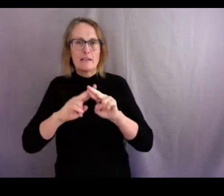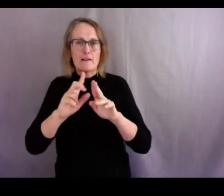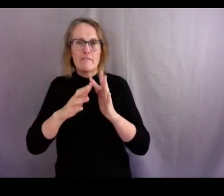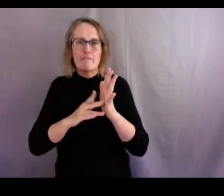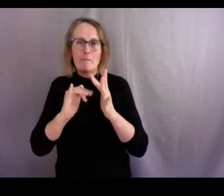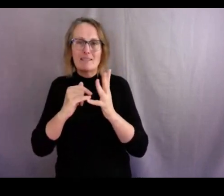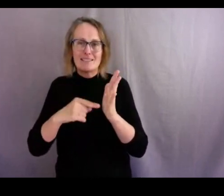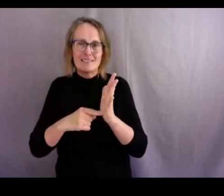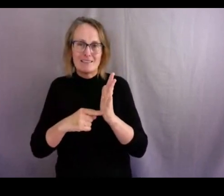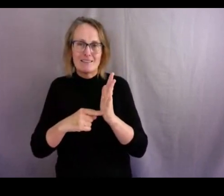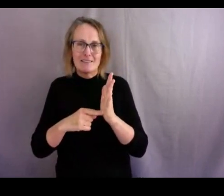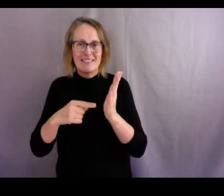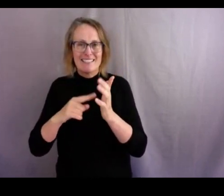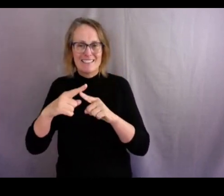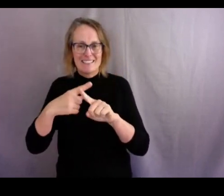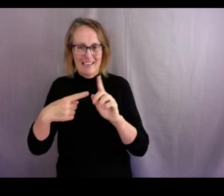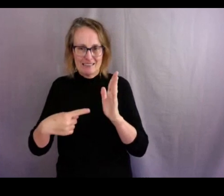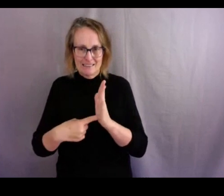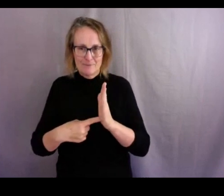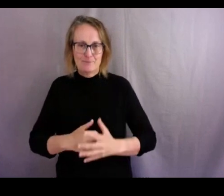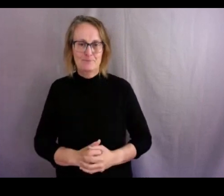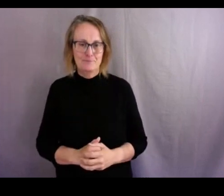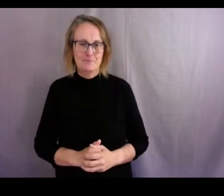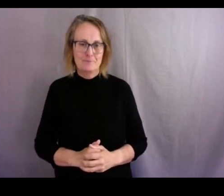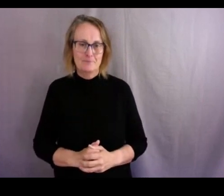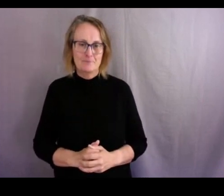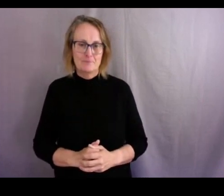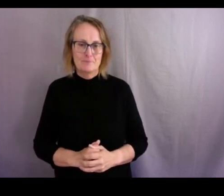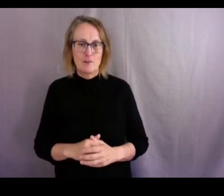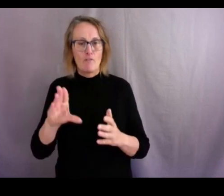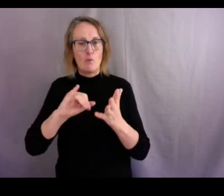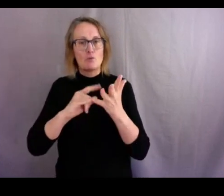and Griselda Pollock was the oppression of Tahitian women.